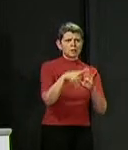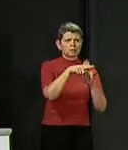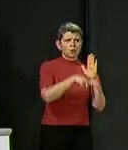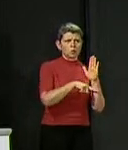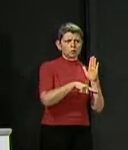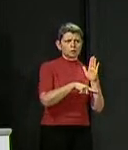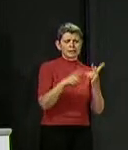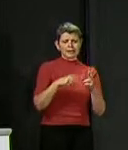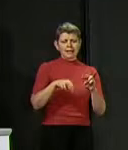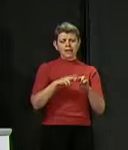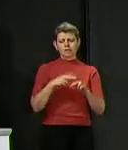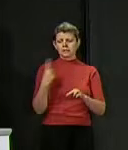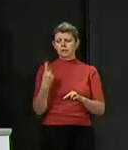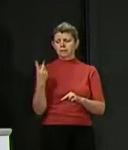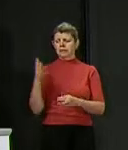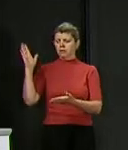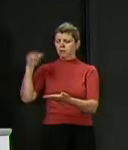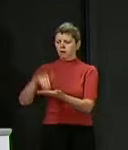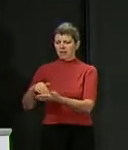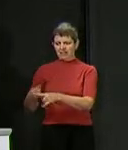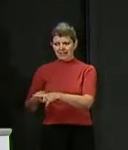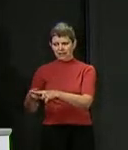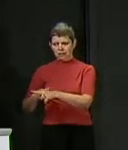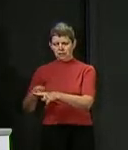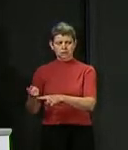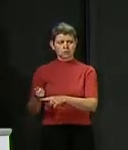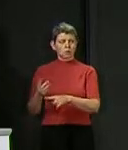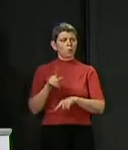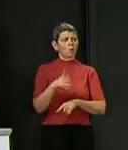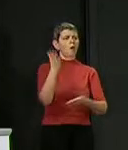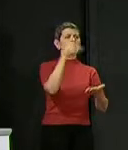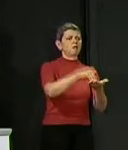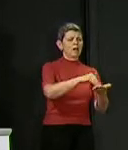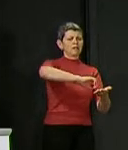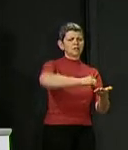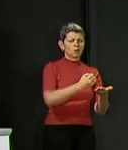flown into airports there, or if people fly into Scottish airports? Because is it not